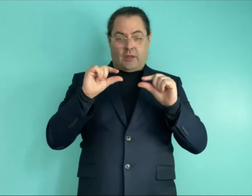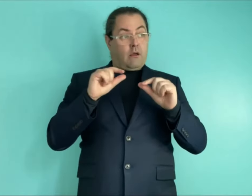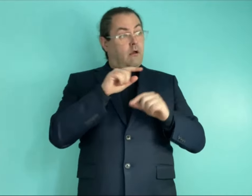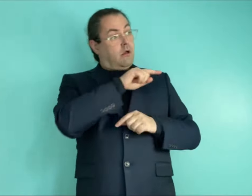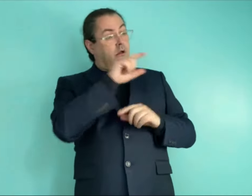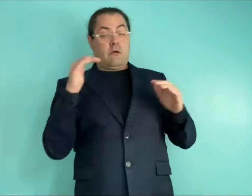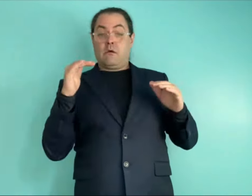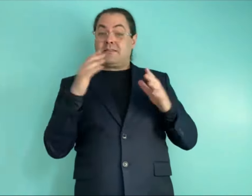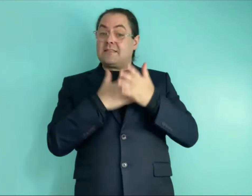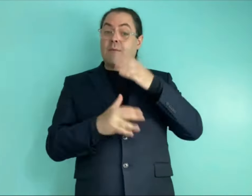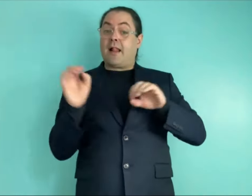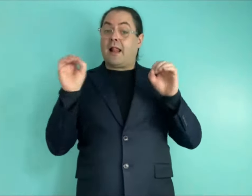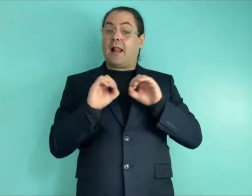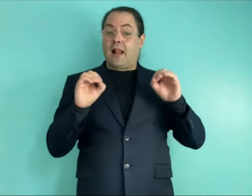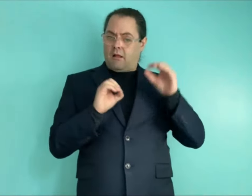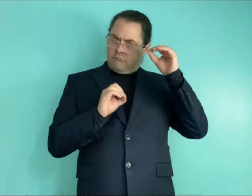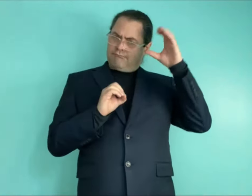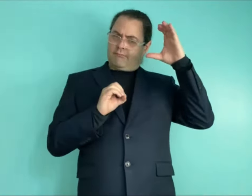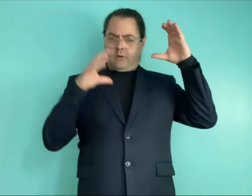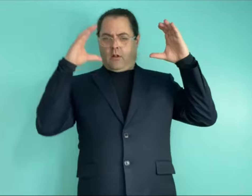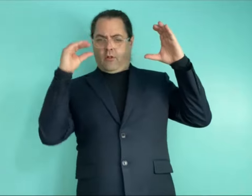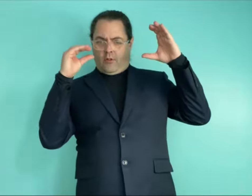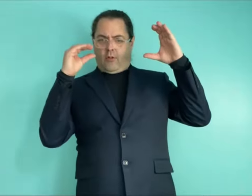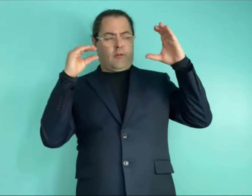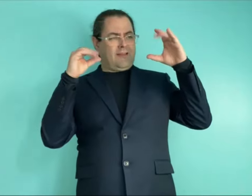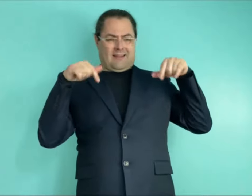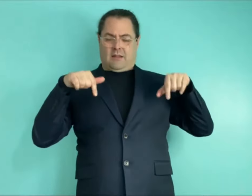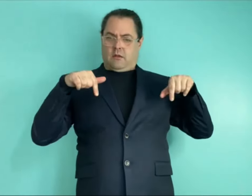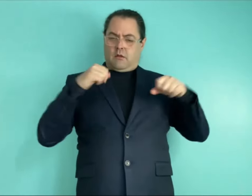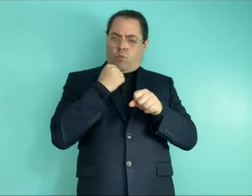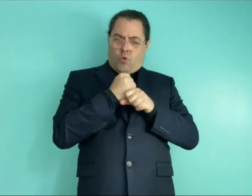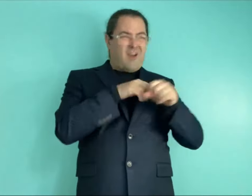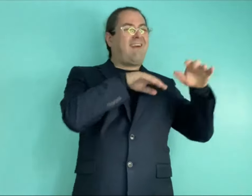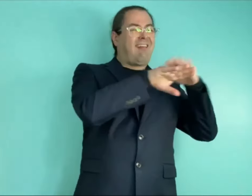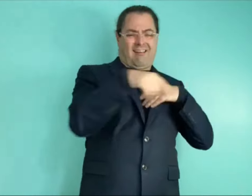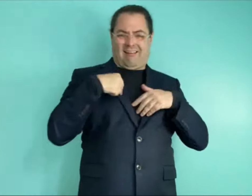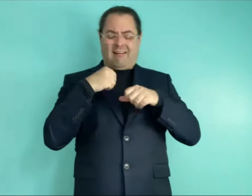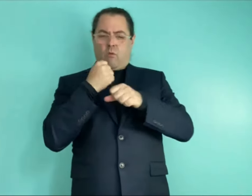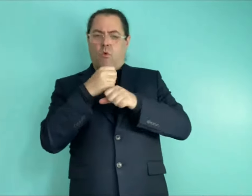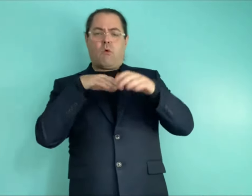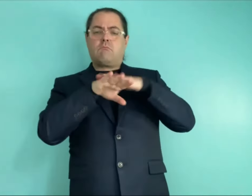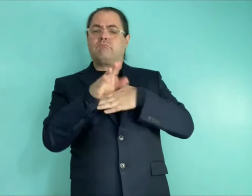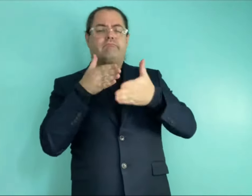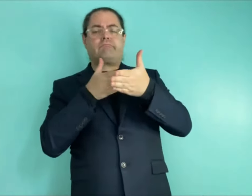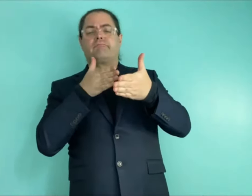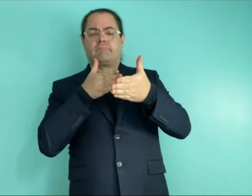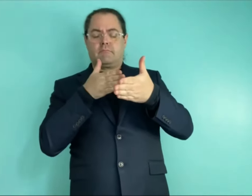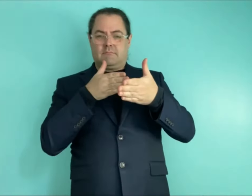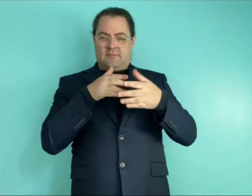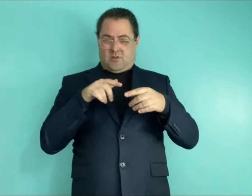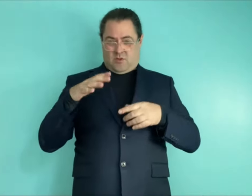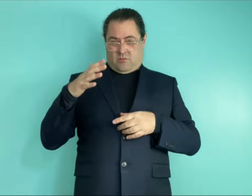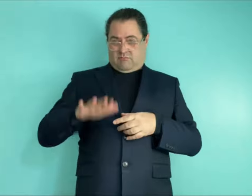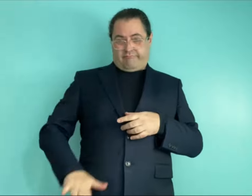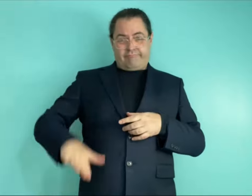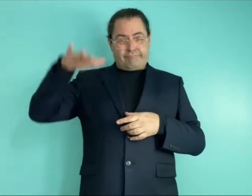or in the space of of employment, and this is way, the whole discussion, the whole a